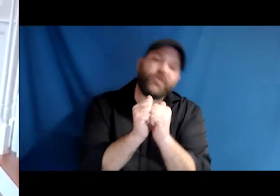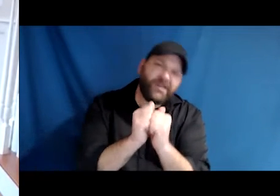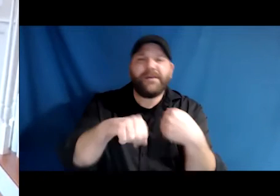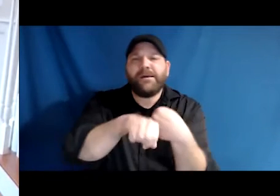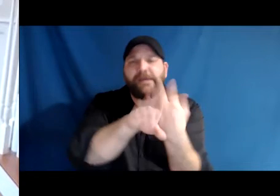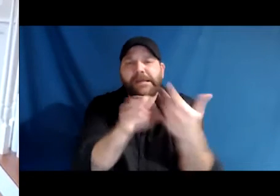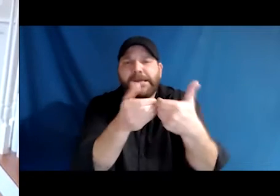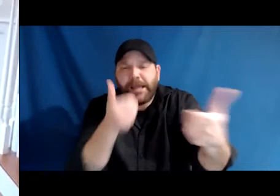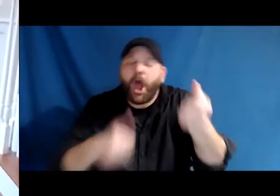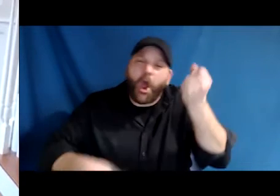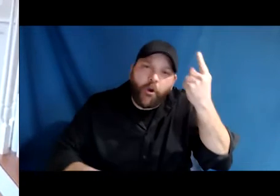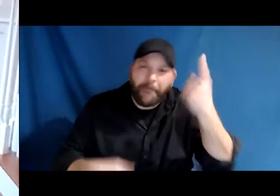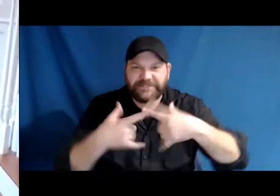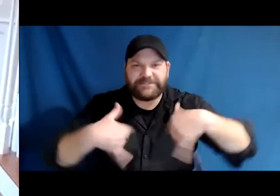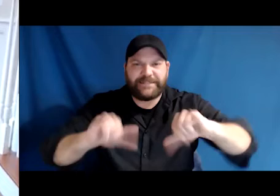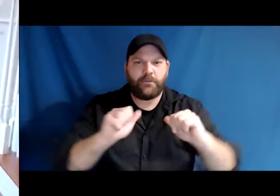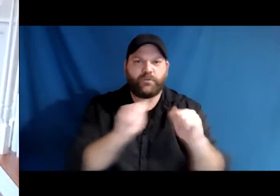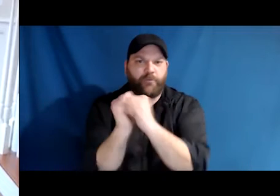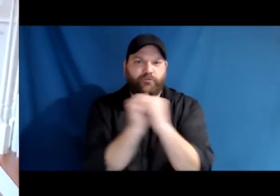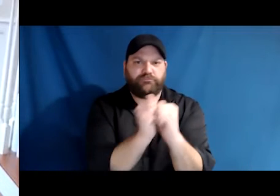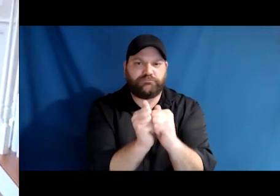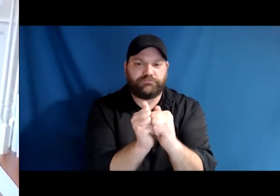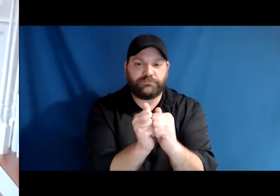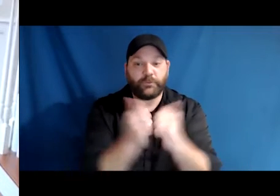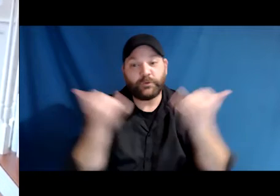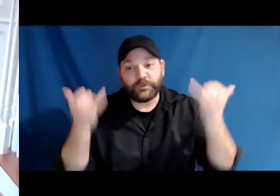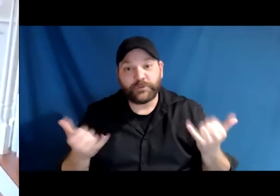So today's program will be even more fun and more innovative.